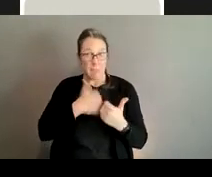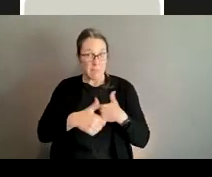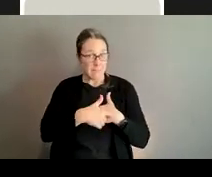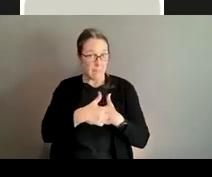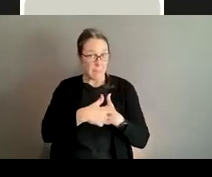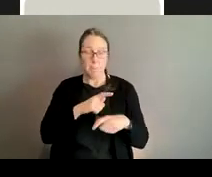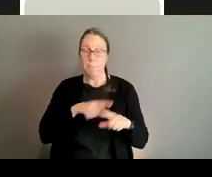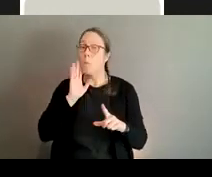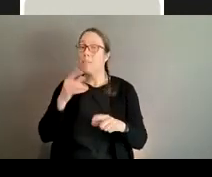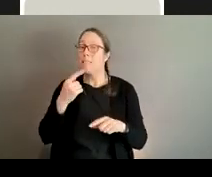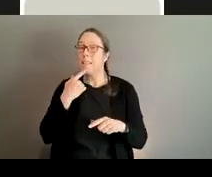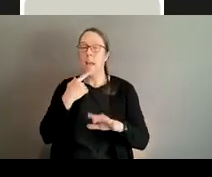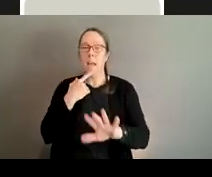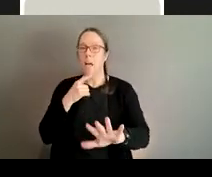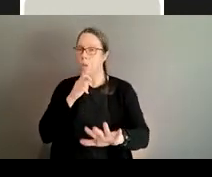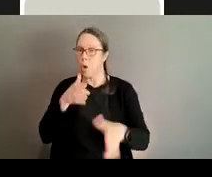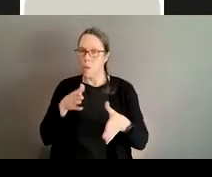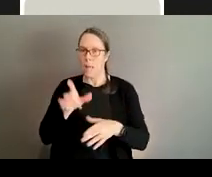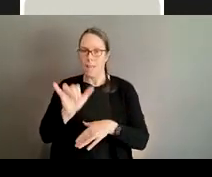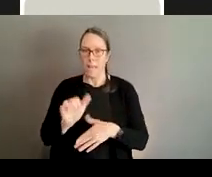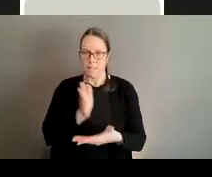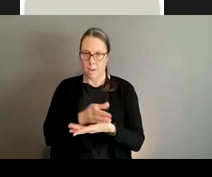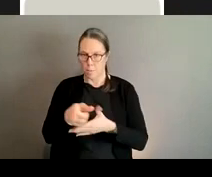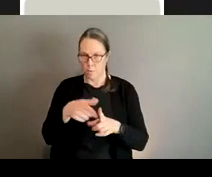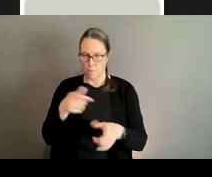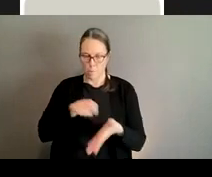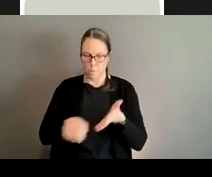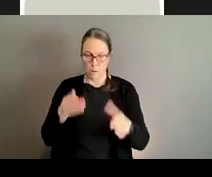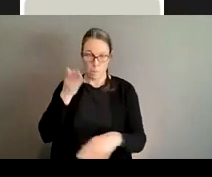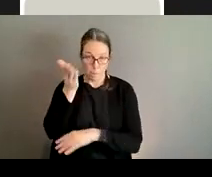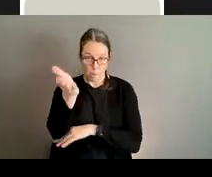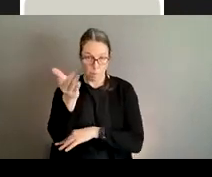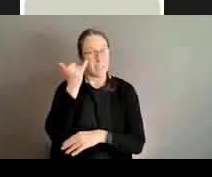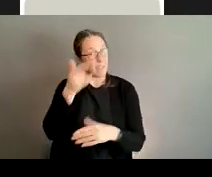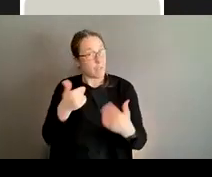you shouldn't let that stop you from writing a proposal. If you have a good proposal, please